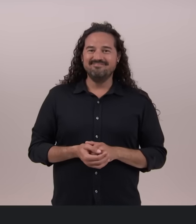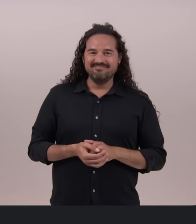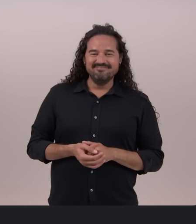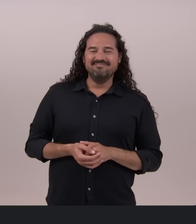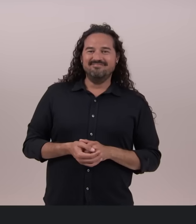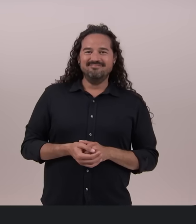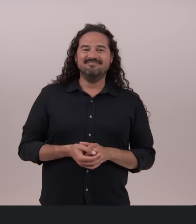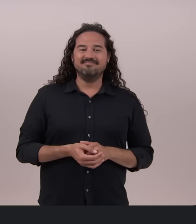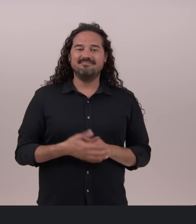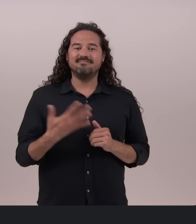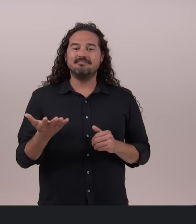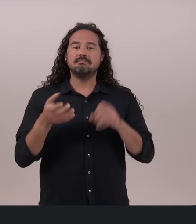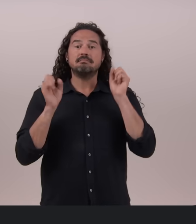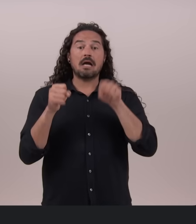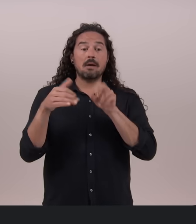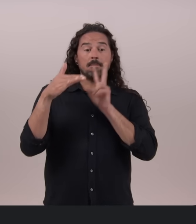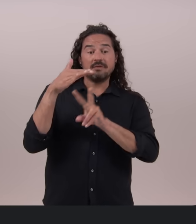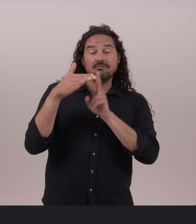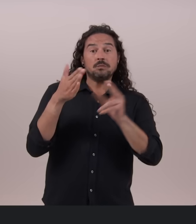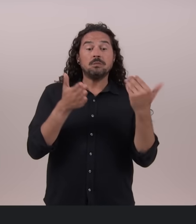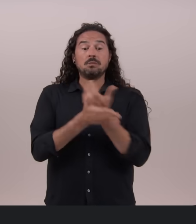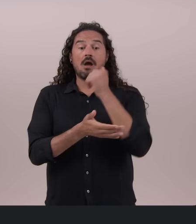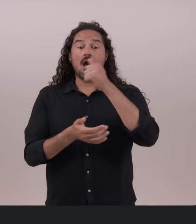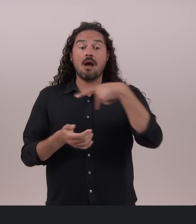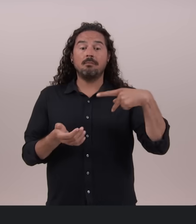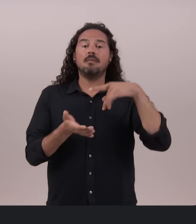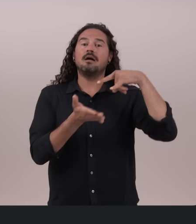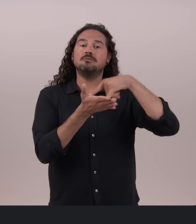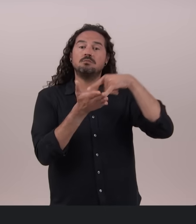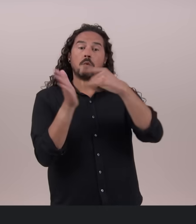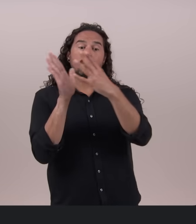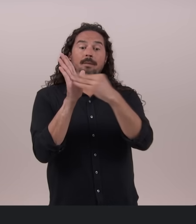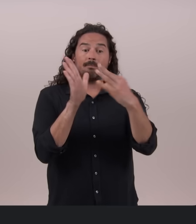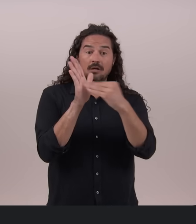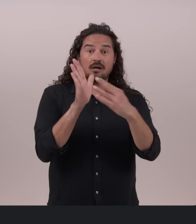You can preview your new app with the Android Emulator directly in AI Studio.